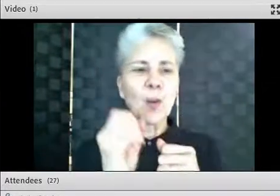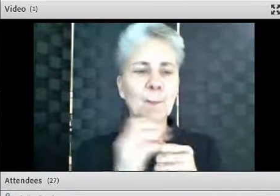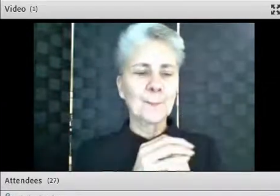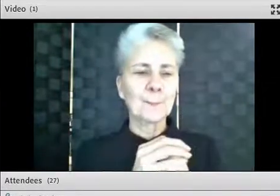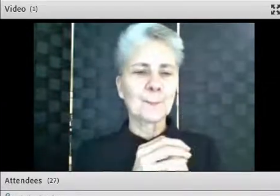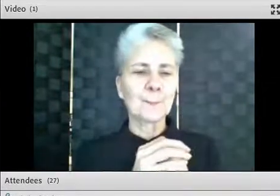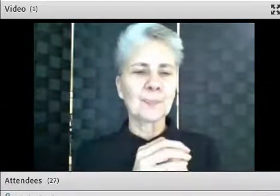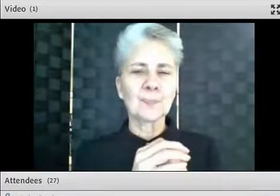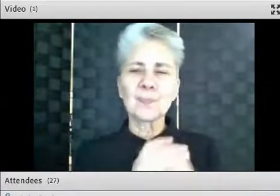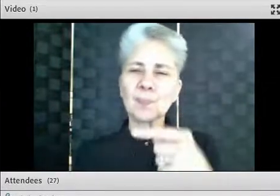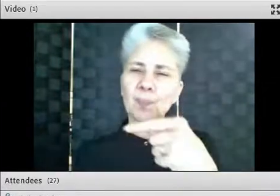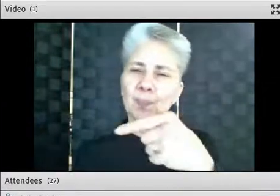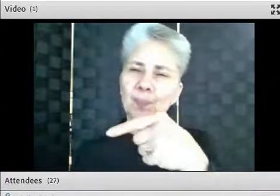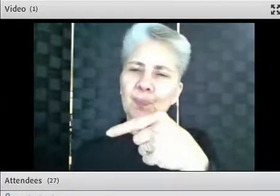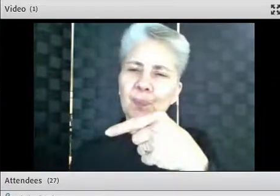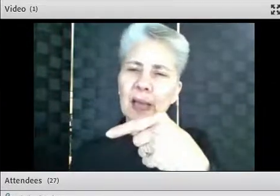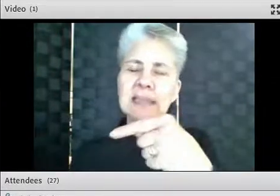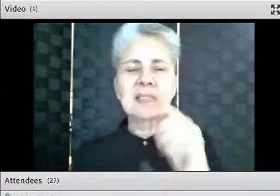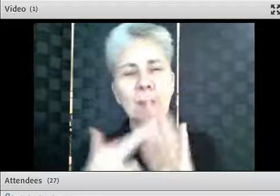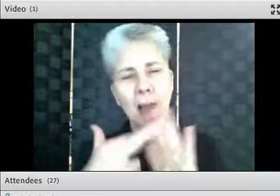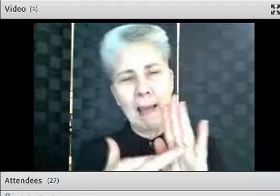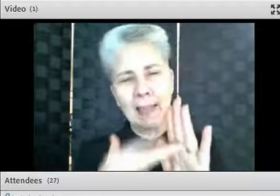Yeah, and so here is just my, you know, some guidelines here on the screen.